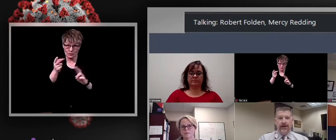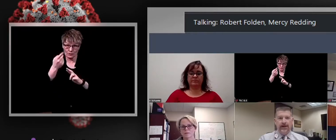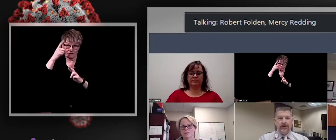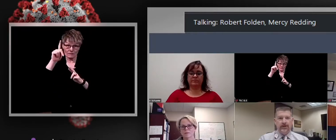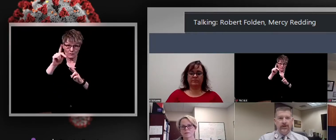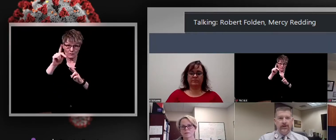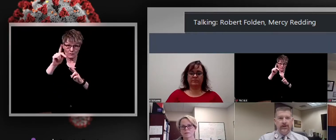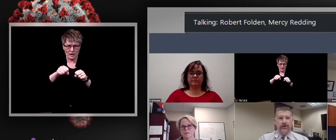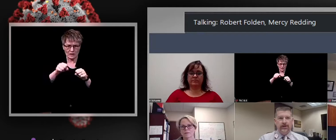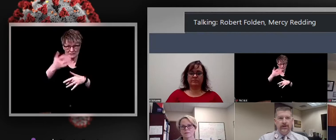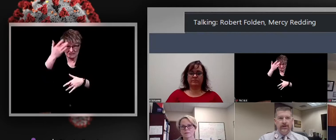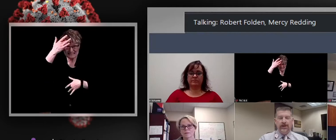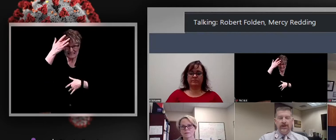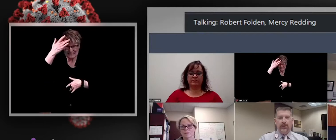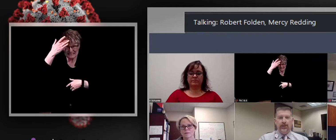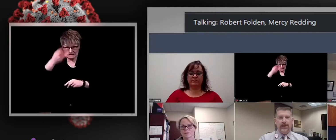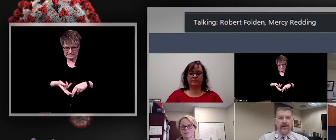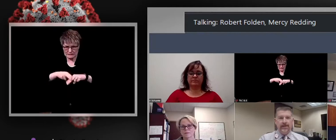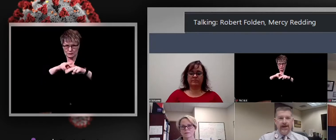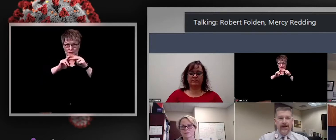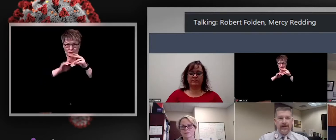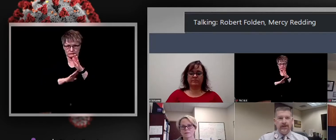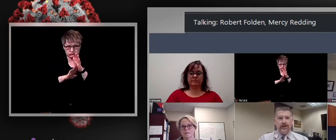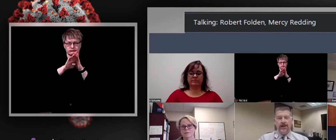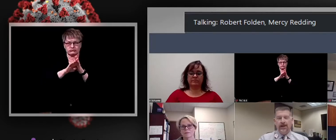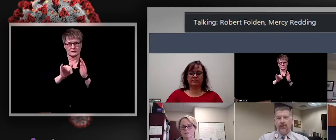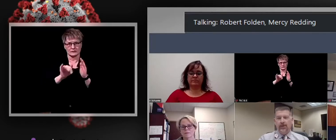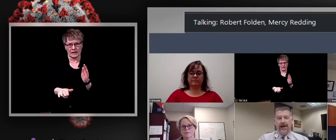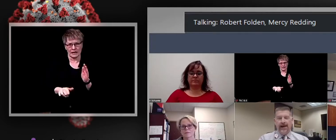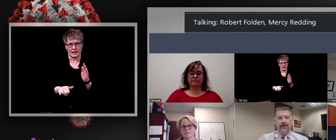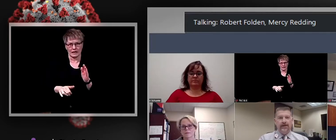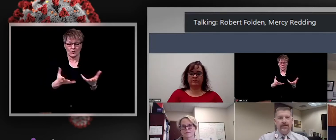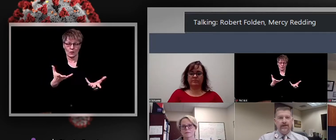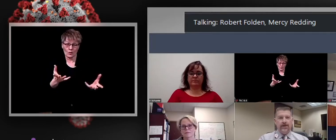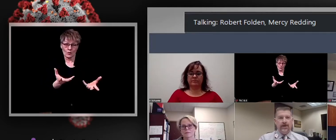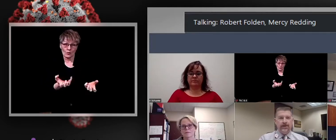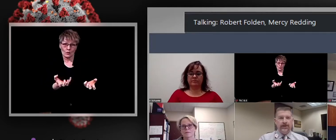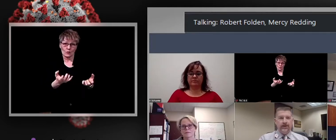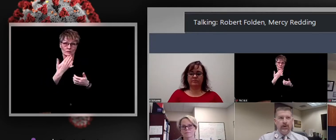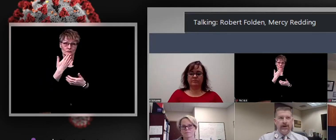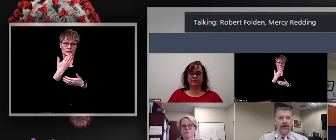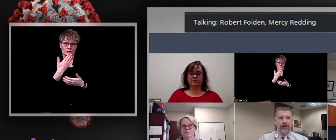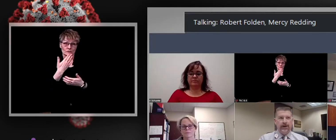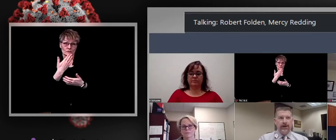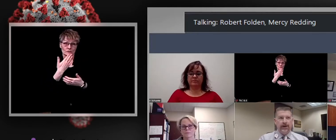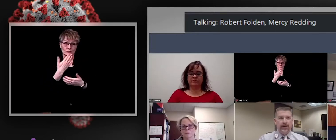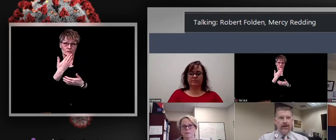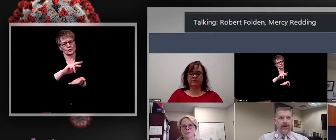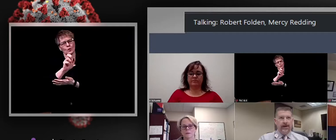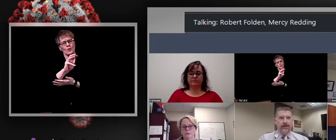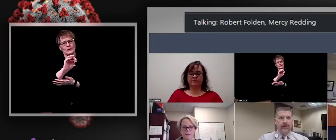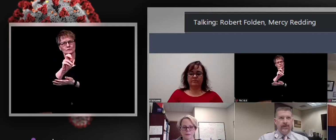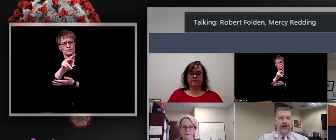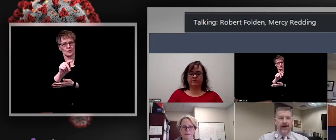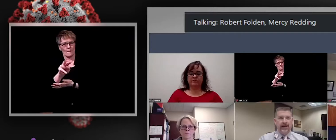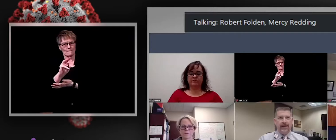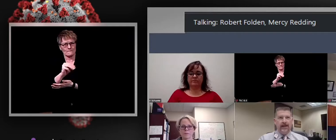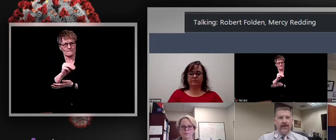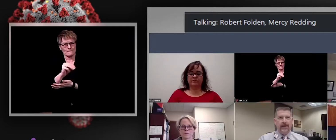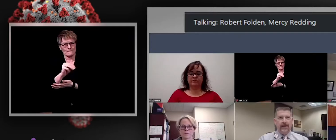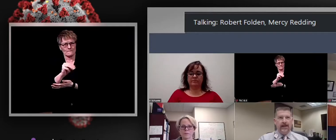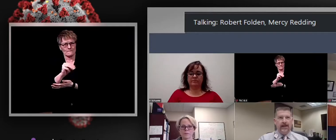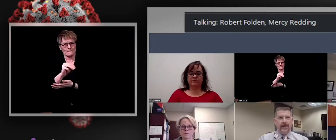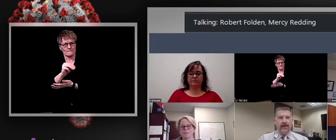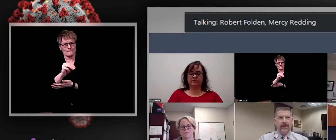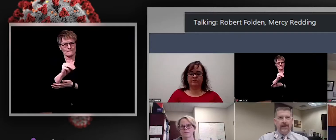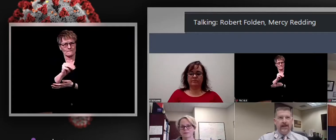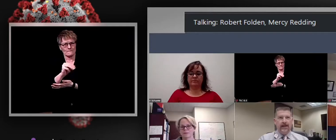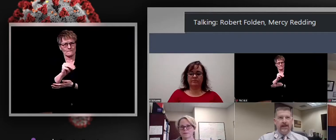to Dr. Ramstrom and Region III EMS. We had a call this morning and we had a larger expanded